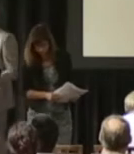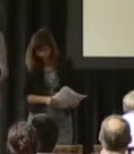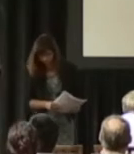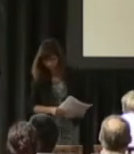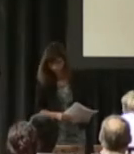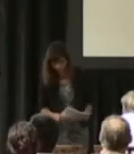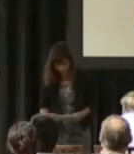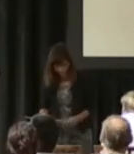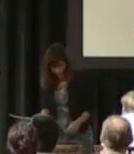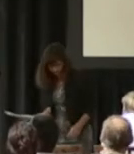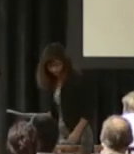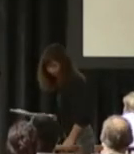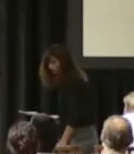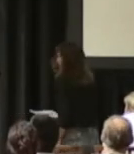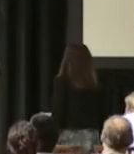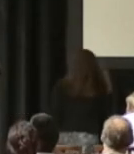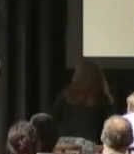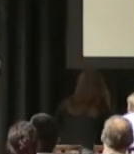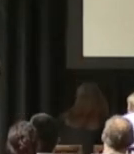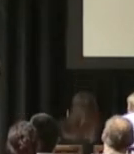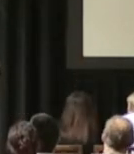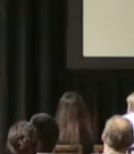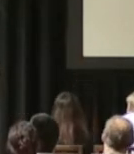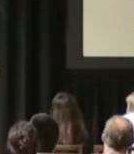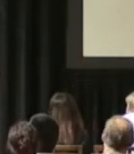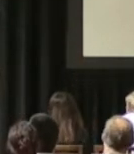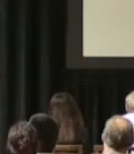Thanks, thanks Bindi. Eighty million data points, wow.